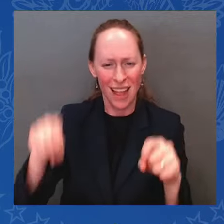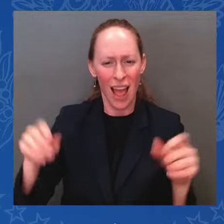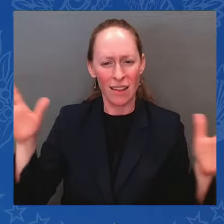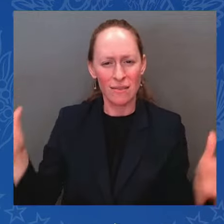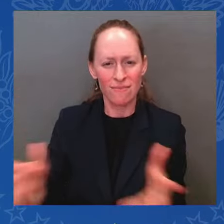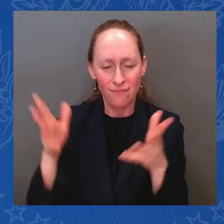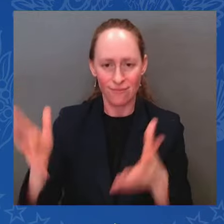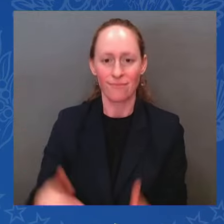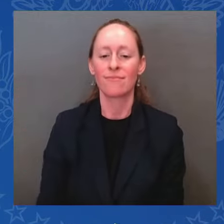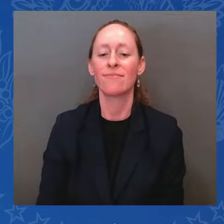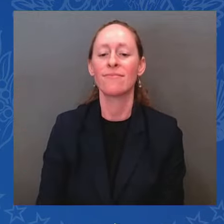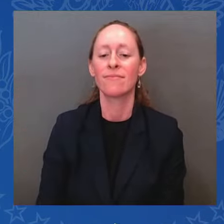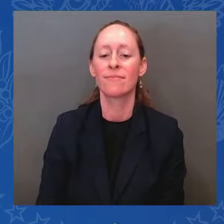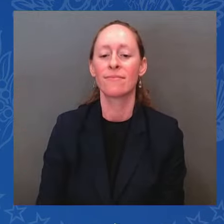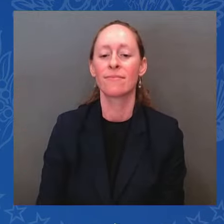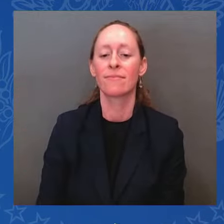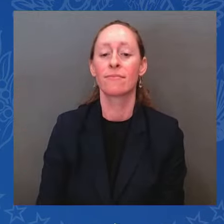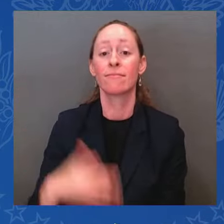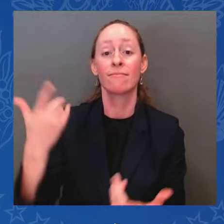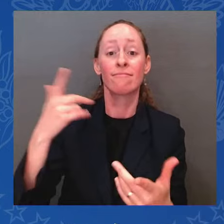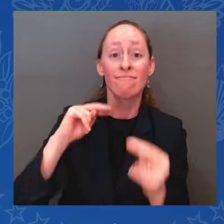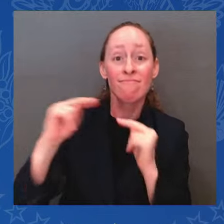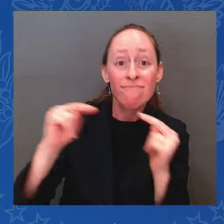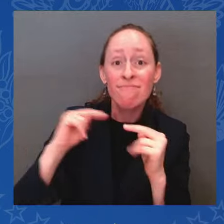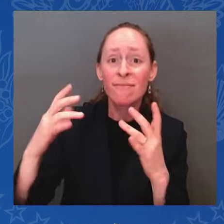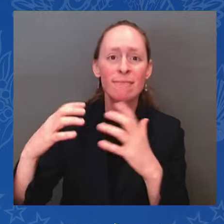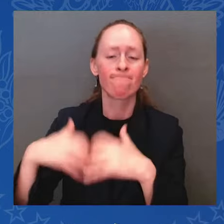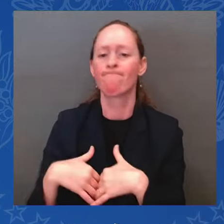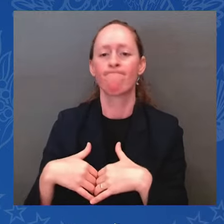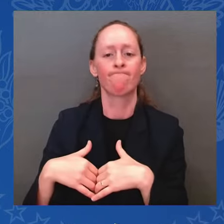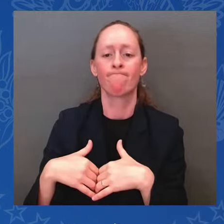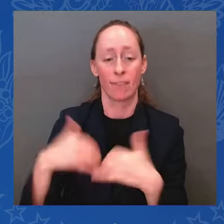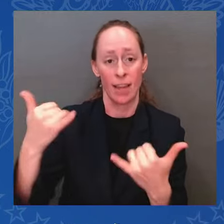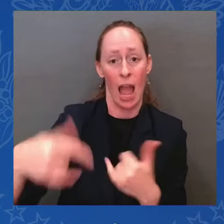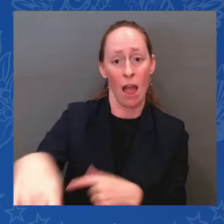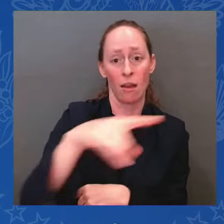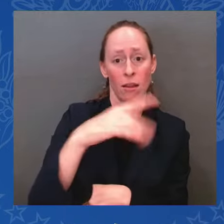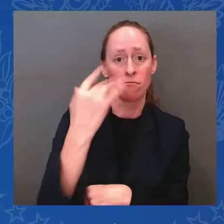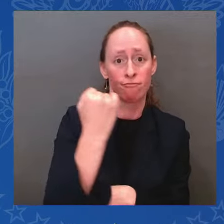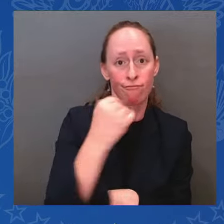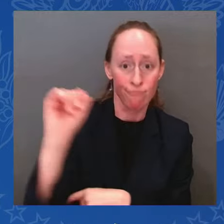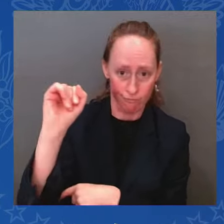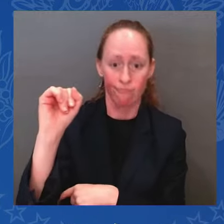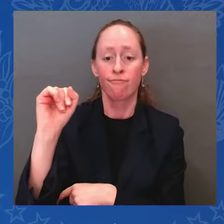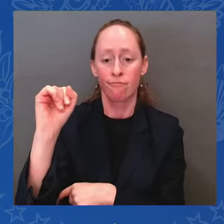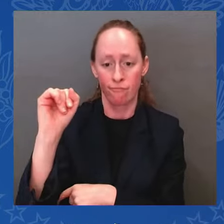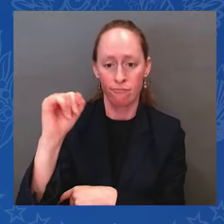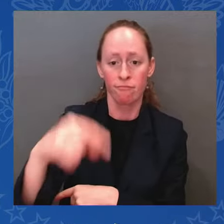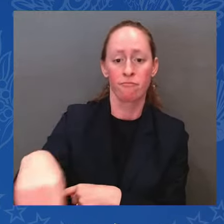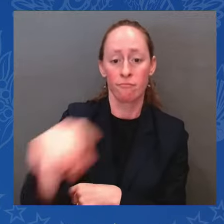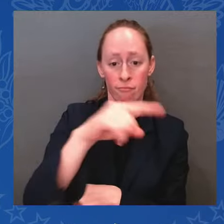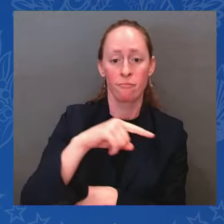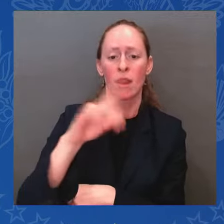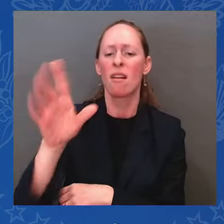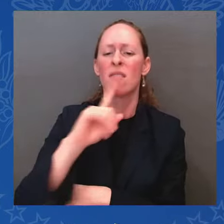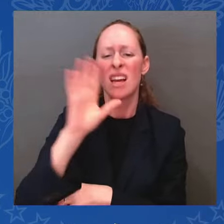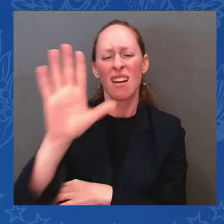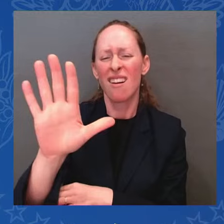and a few big three auto plants. Let's be clear. No one wants a strike. Say it again. No one wants a strike.